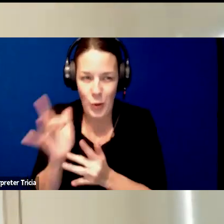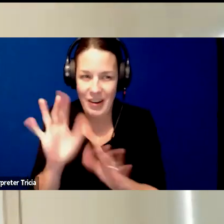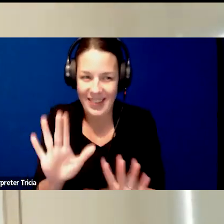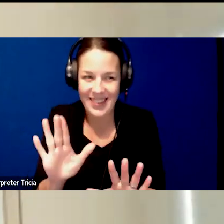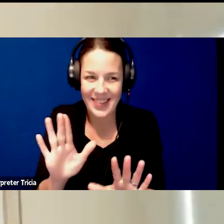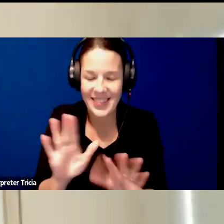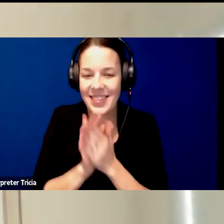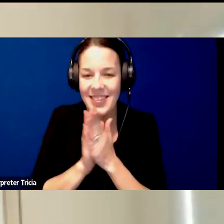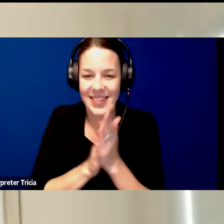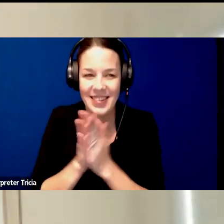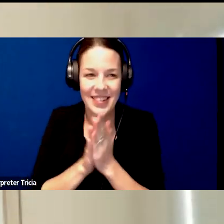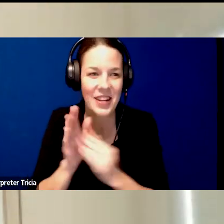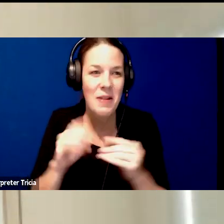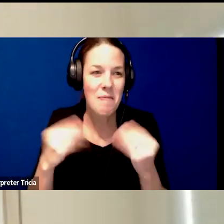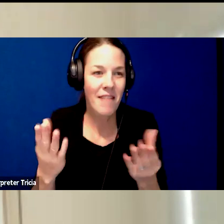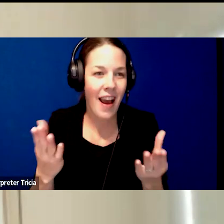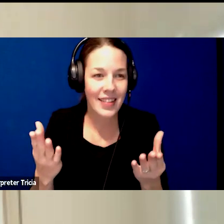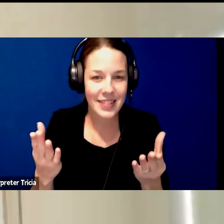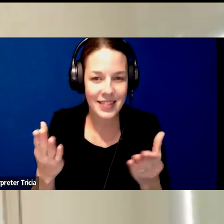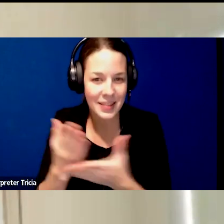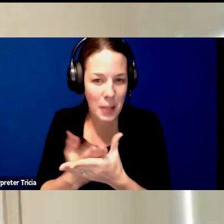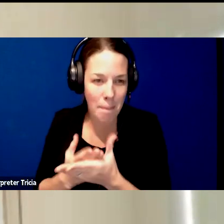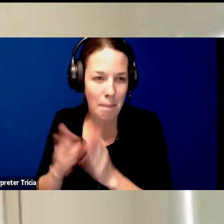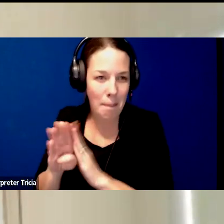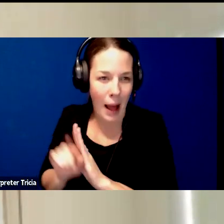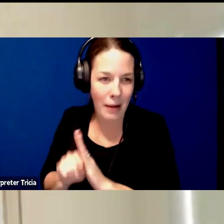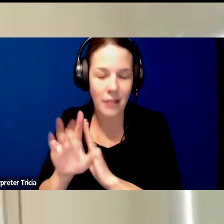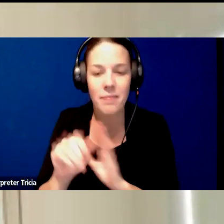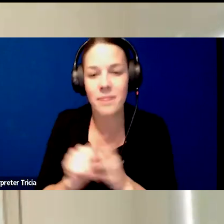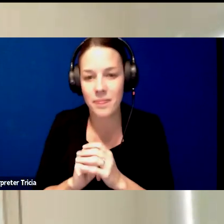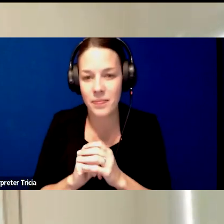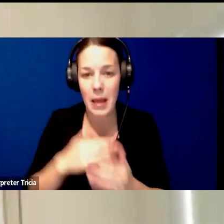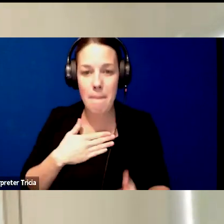Just to provide, a little bit of background on my personal interests